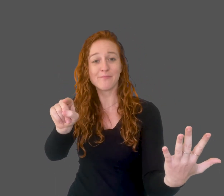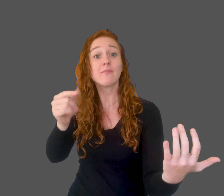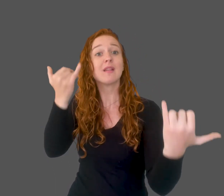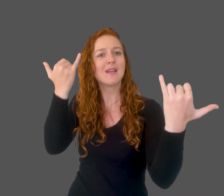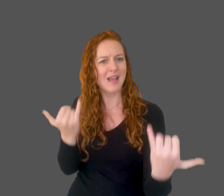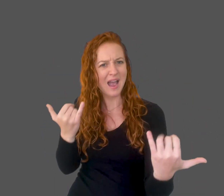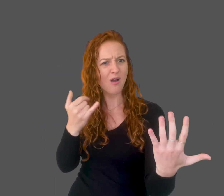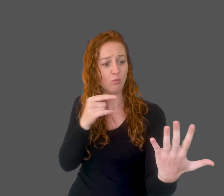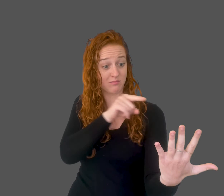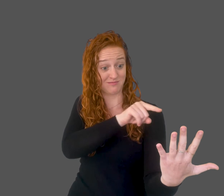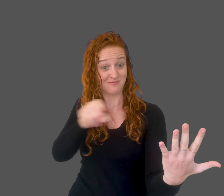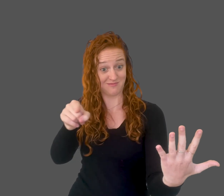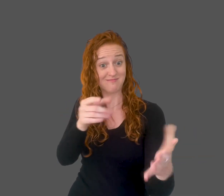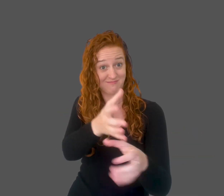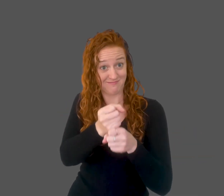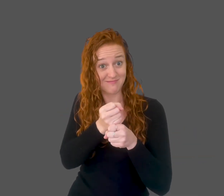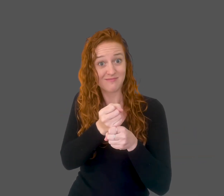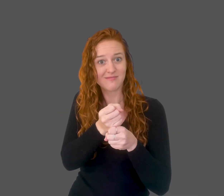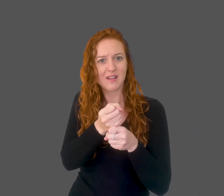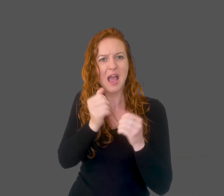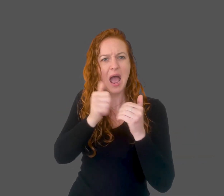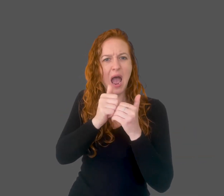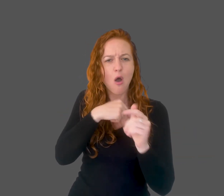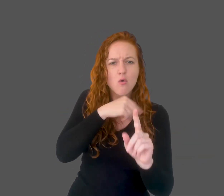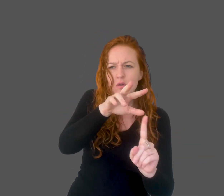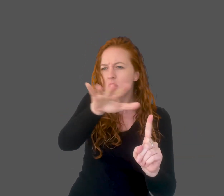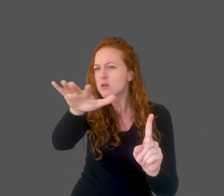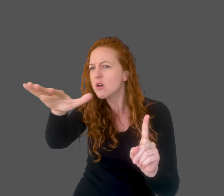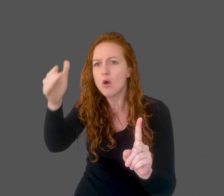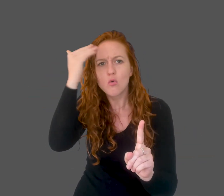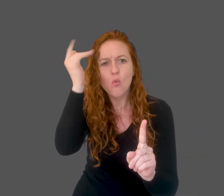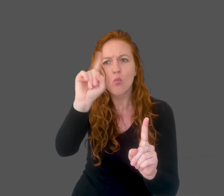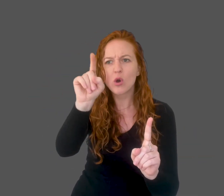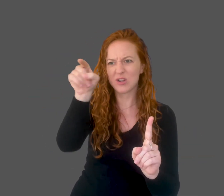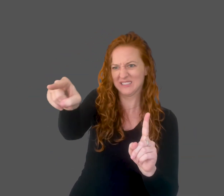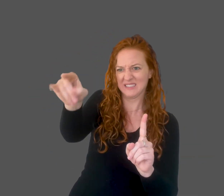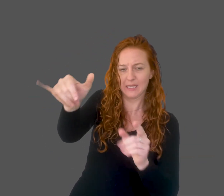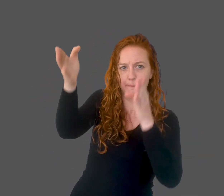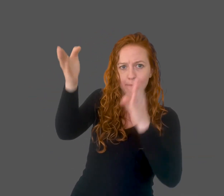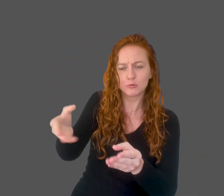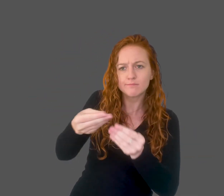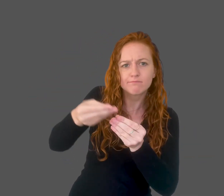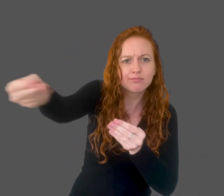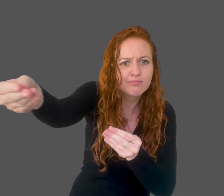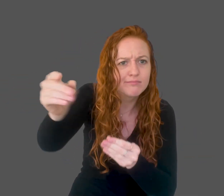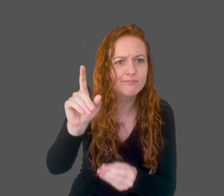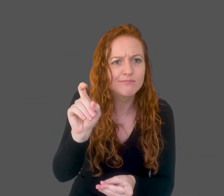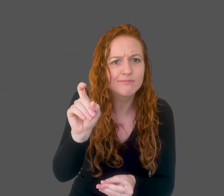Now it knows who, but how does it know where to send the message to?